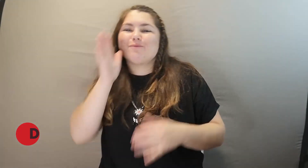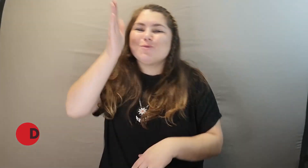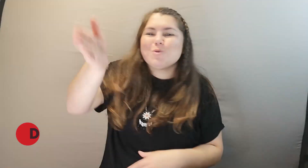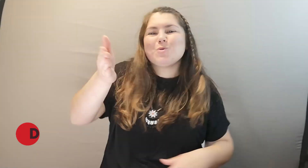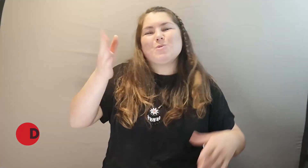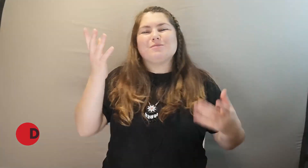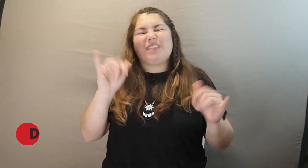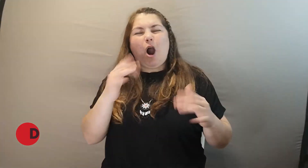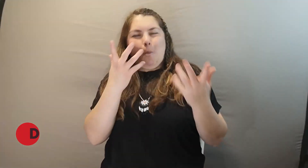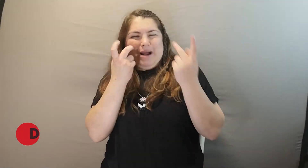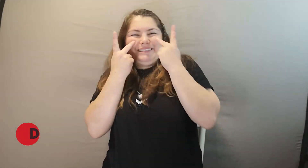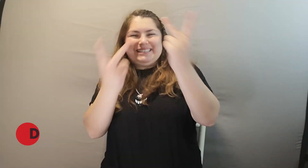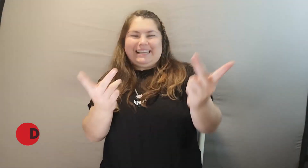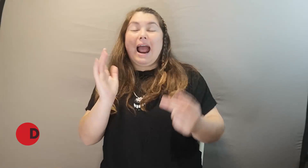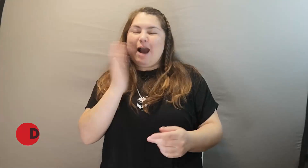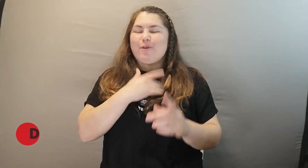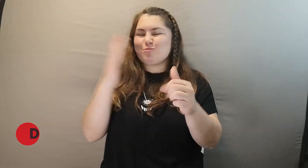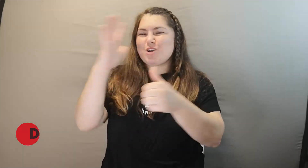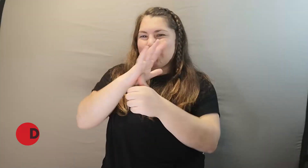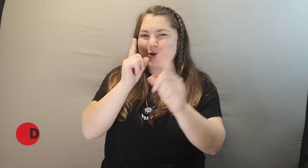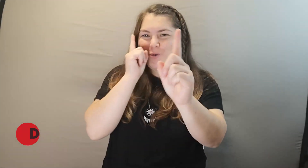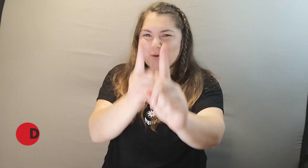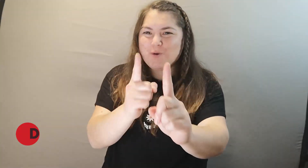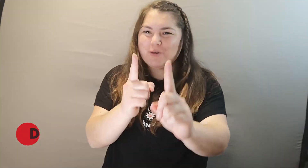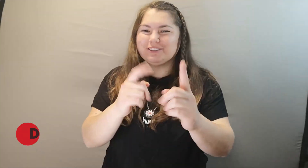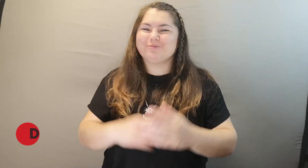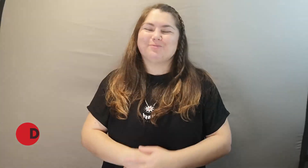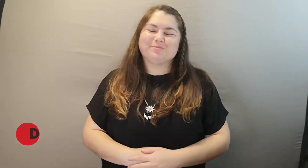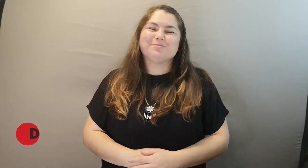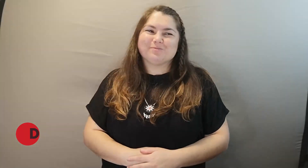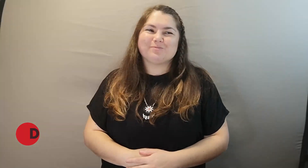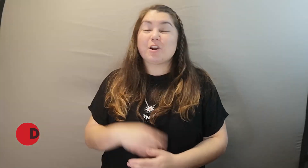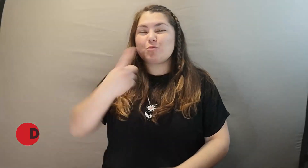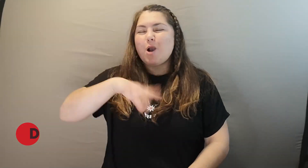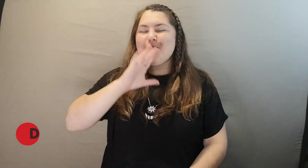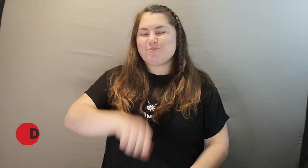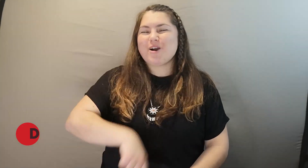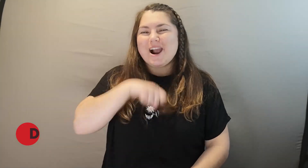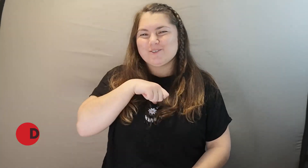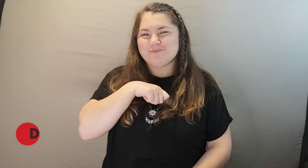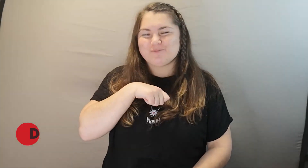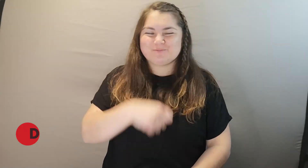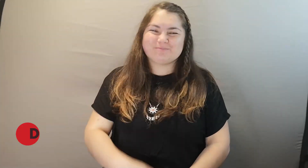and future, and much more. This should be our primary goal. We will be proud.